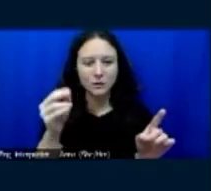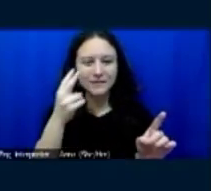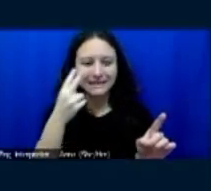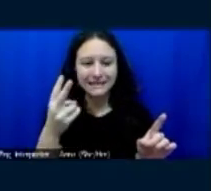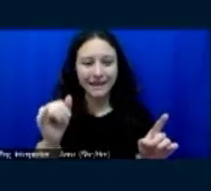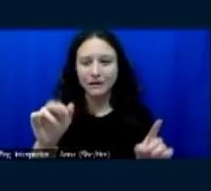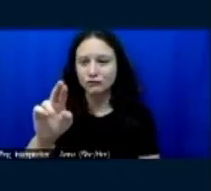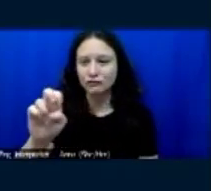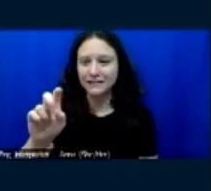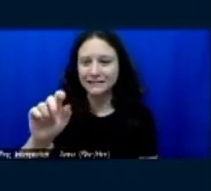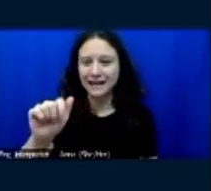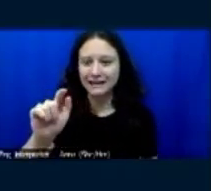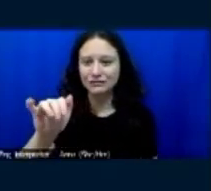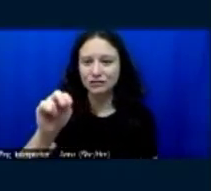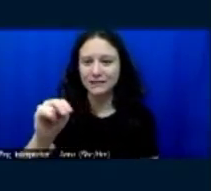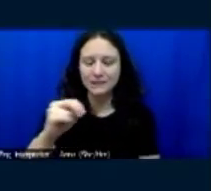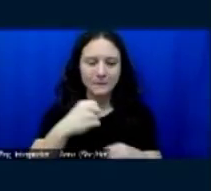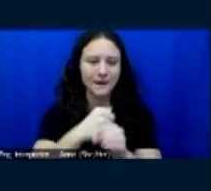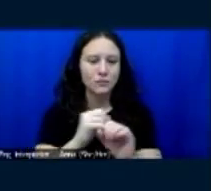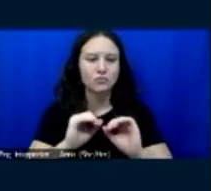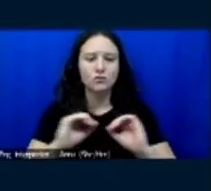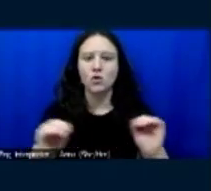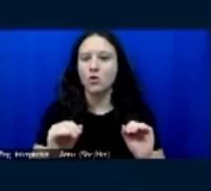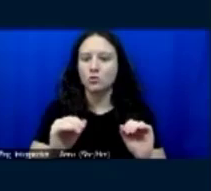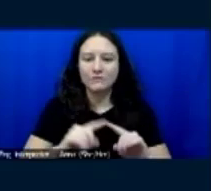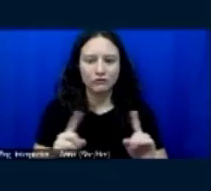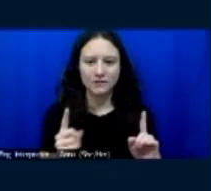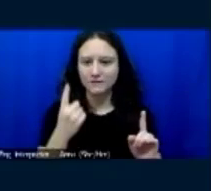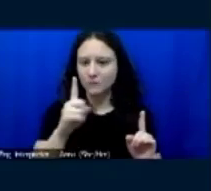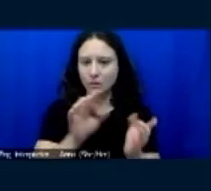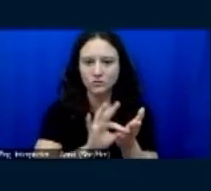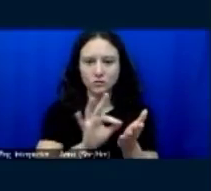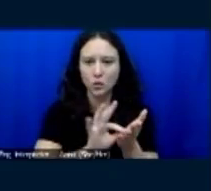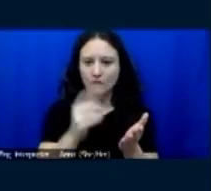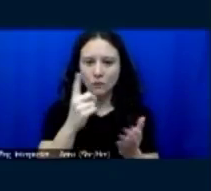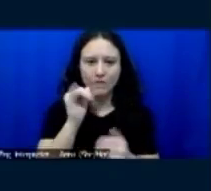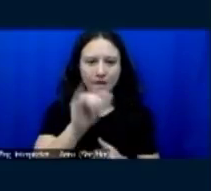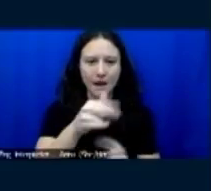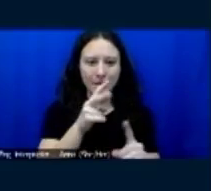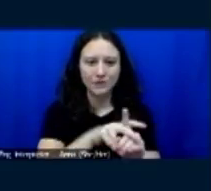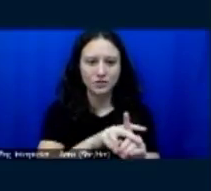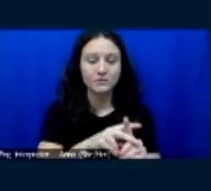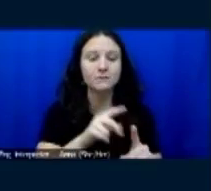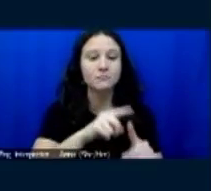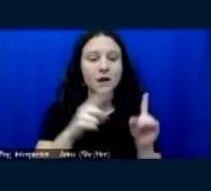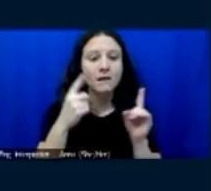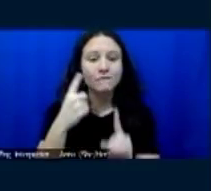no difference whatsoever in the scores for these applications. But it did make a difference for both of the white samples.